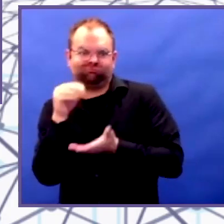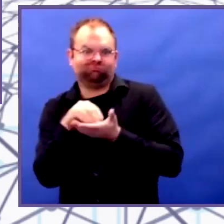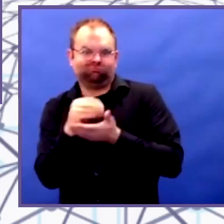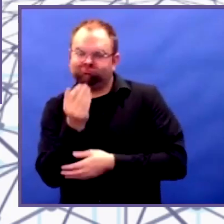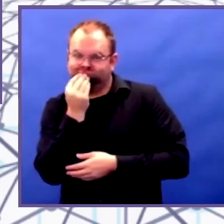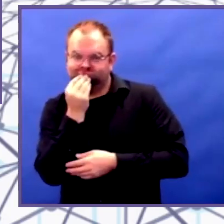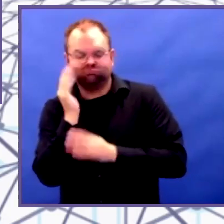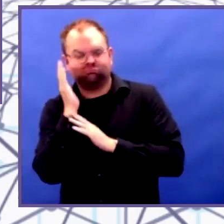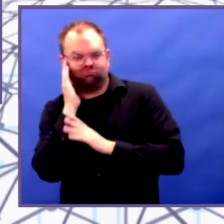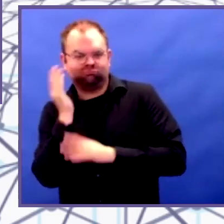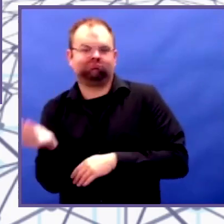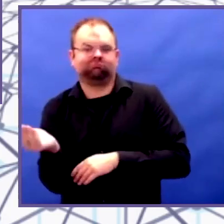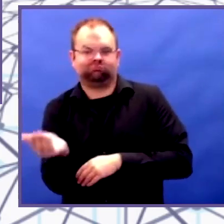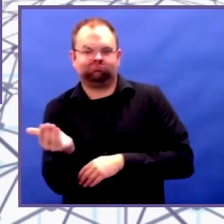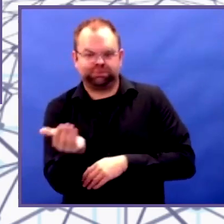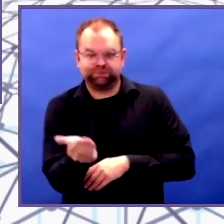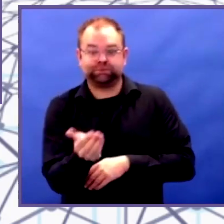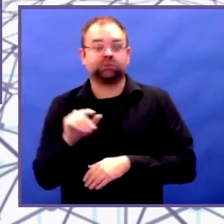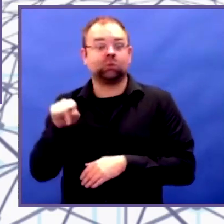For us to improve their living conditions.